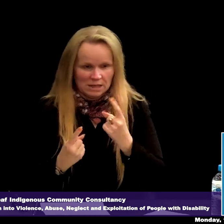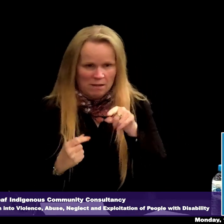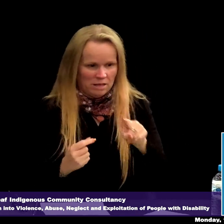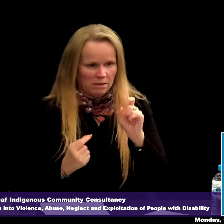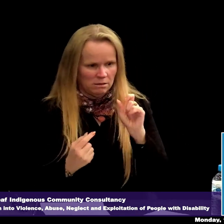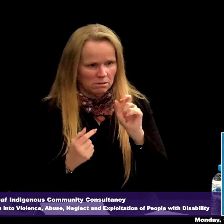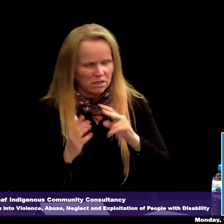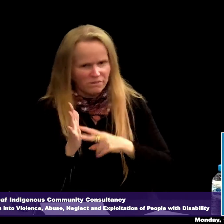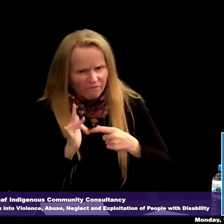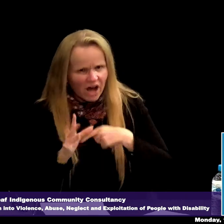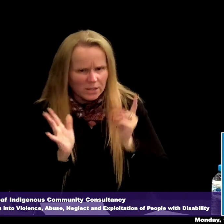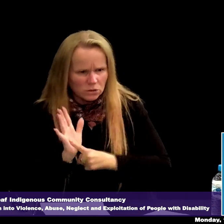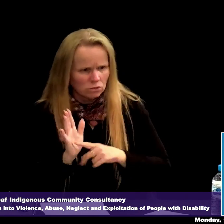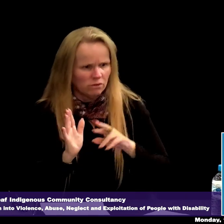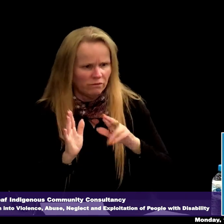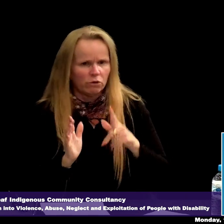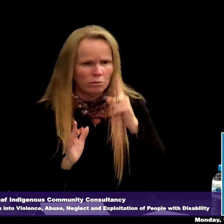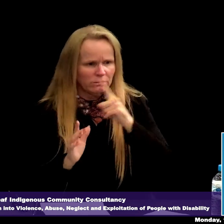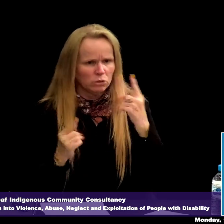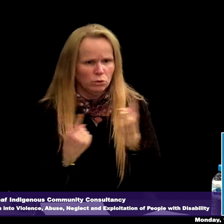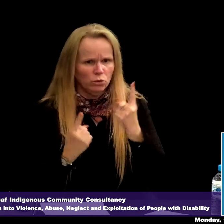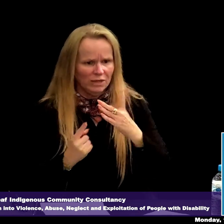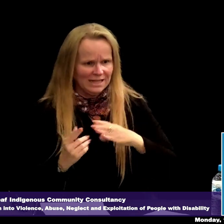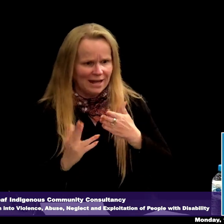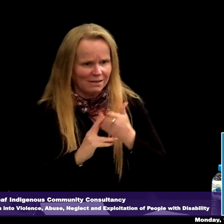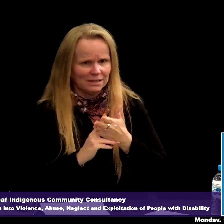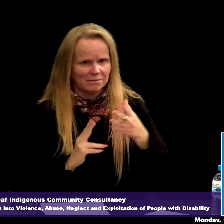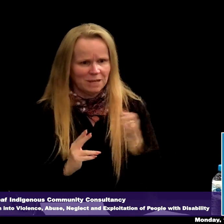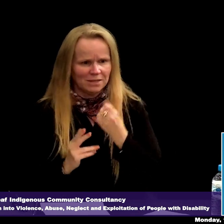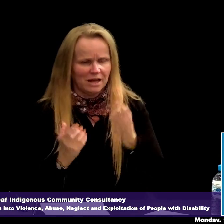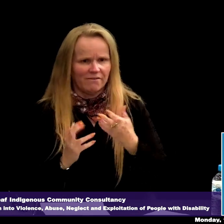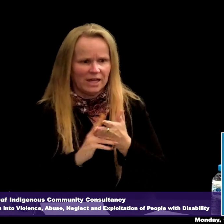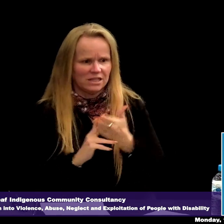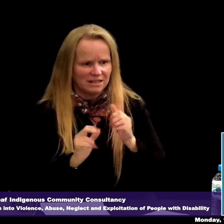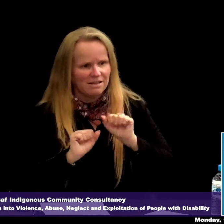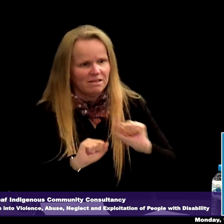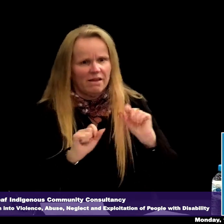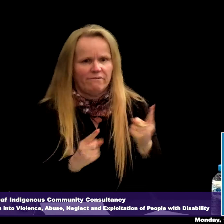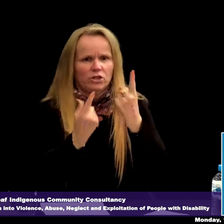People who really do understand that it's vital for individuals who need access to get